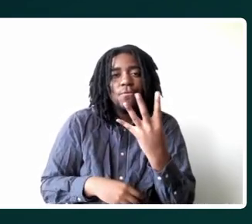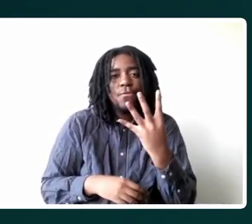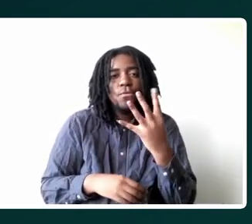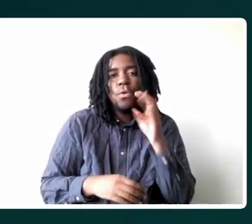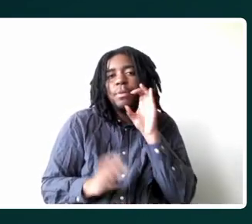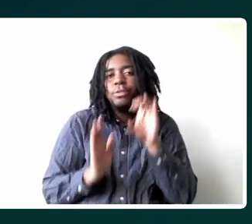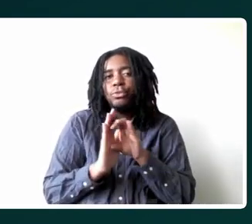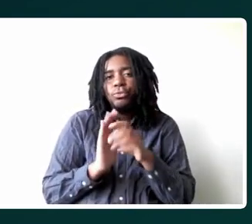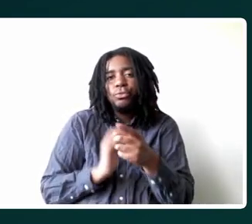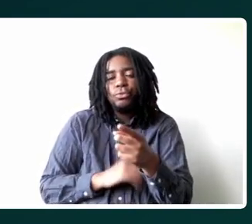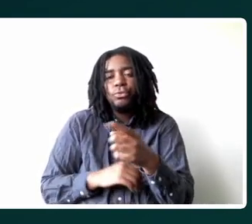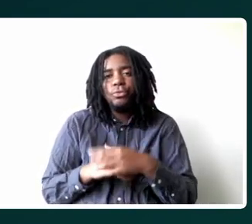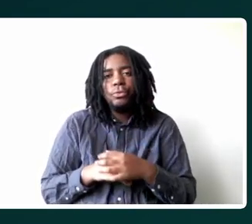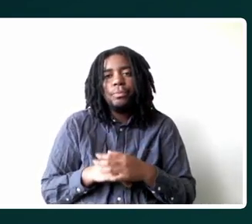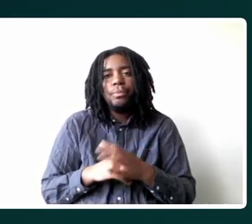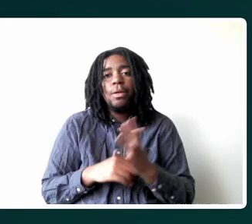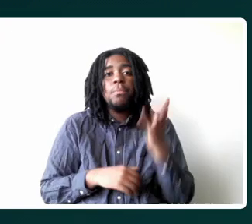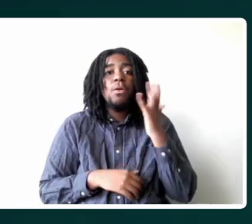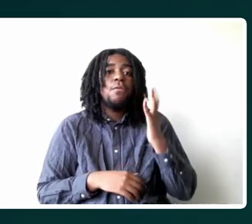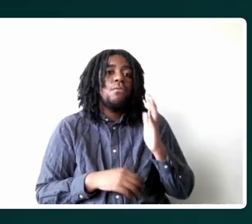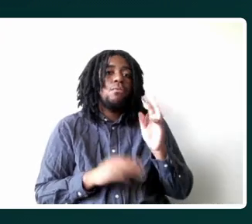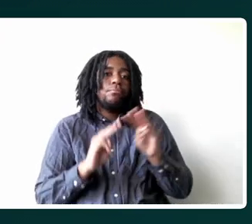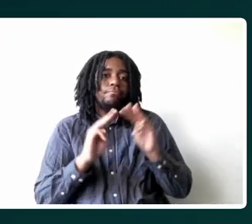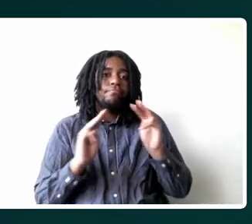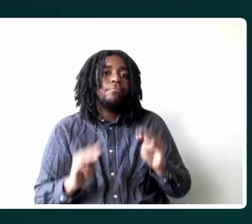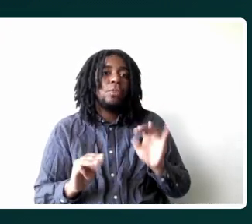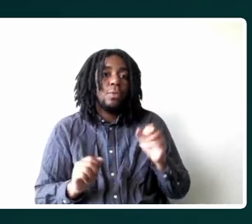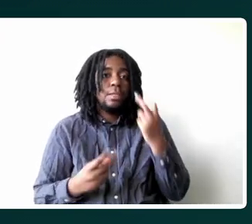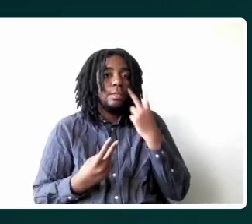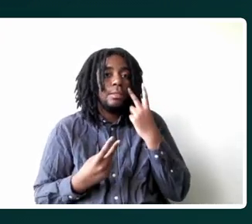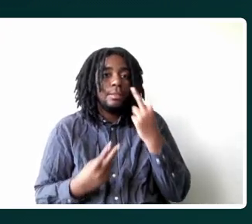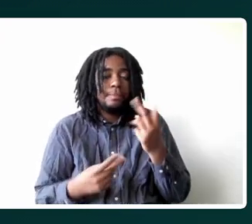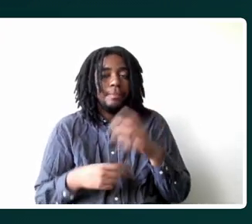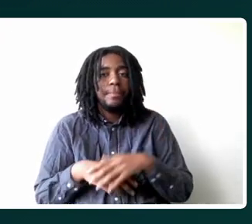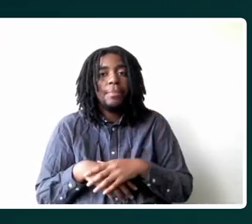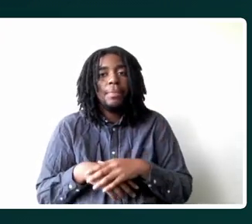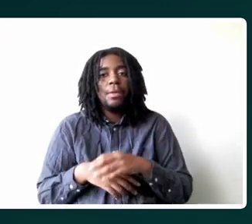view at the museum that we looked at with our participants, both in a virtual session